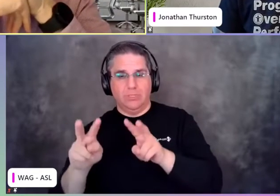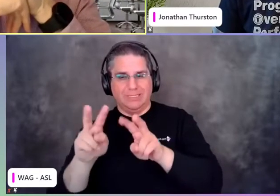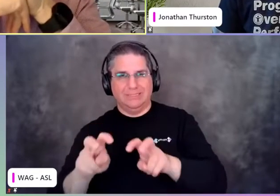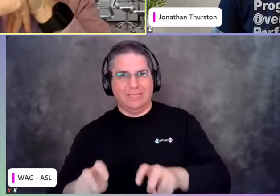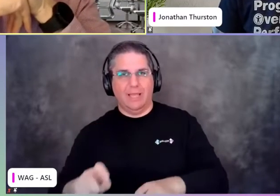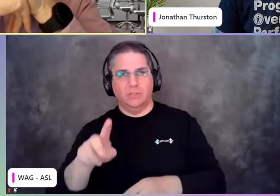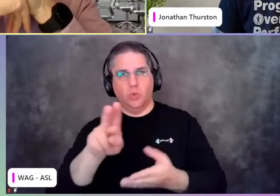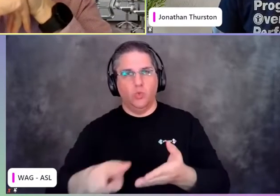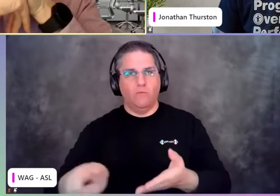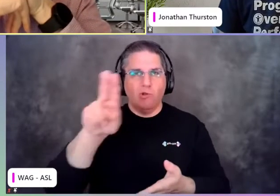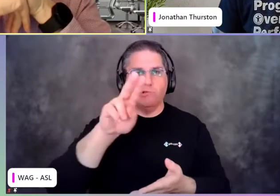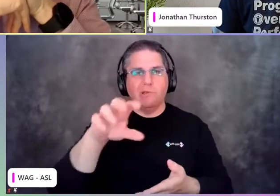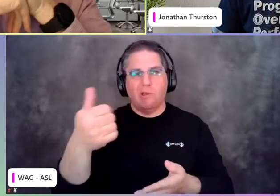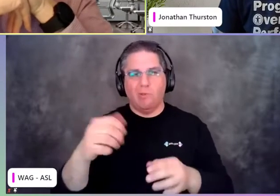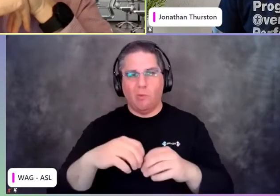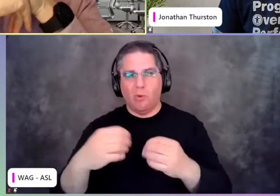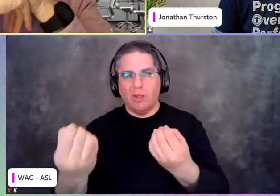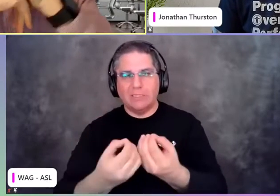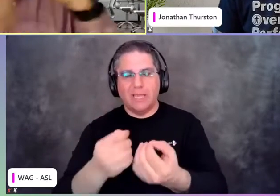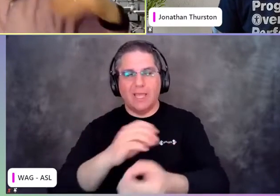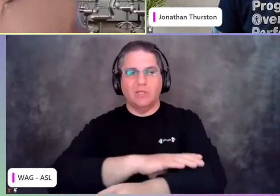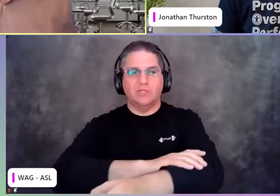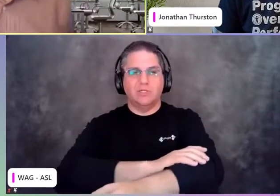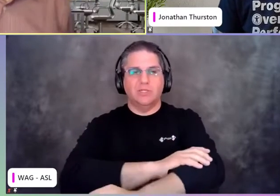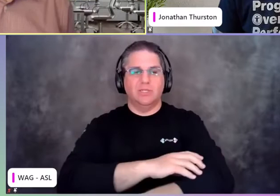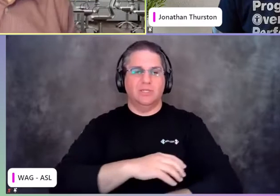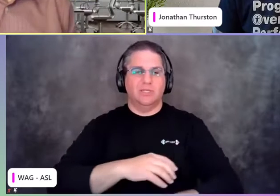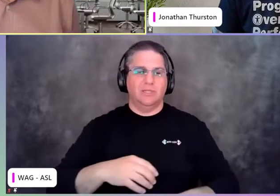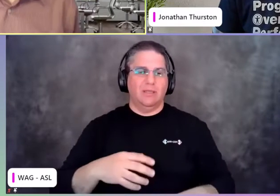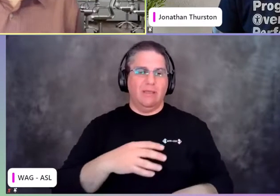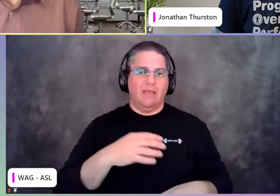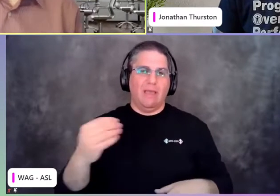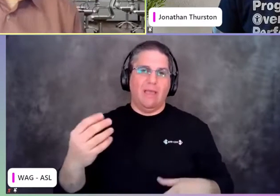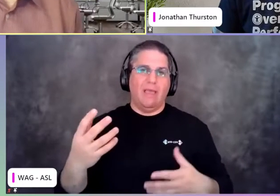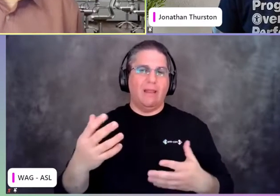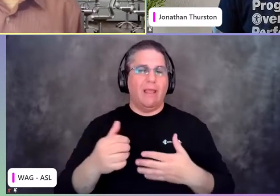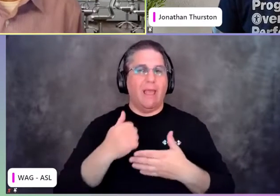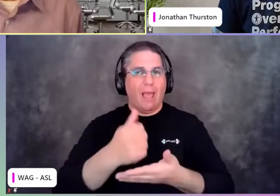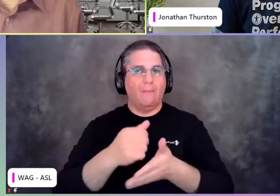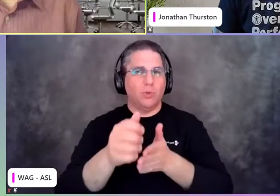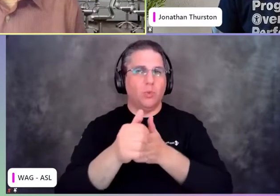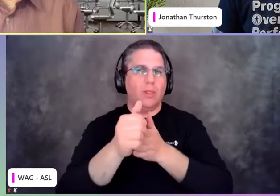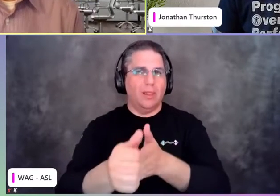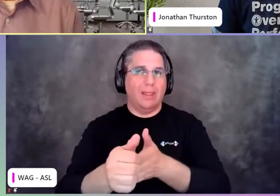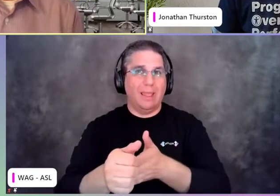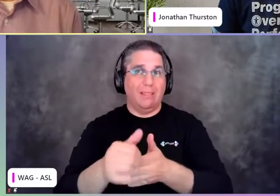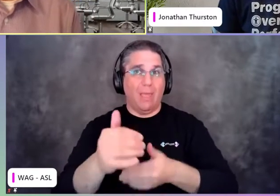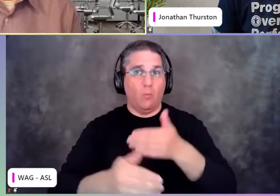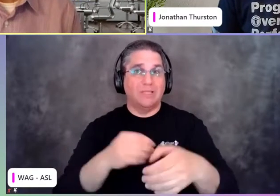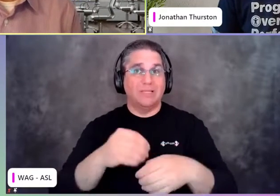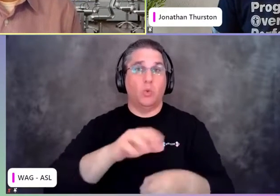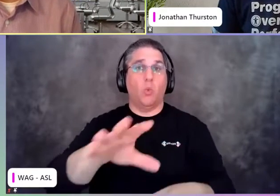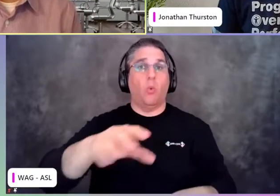maturity model process. You've been an expert on teams that -- with me, has assessed universities and